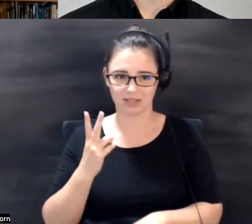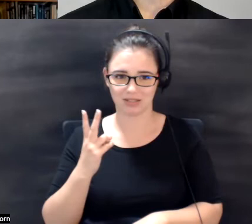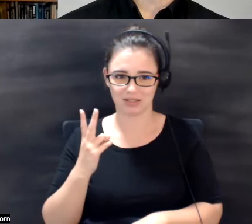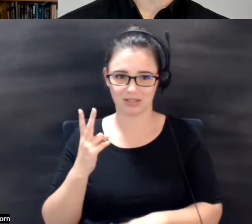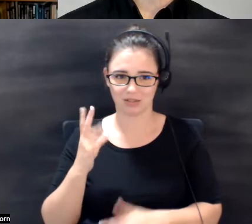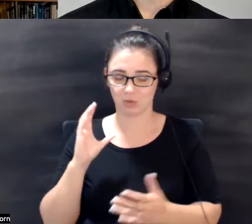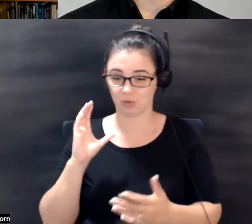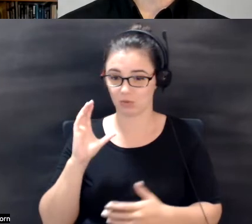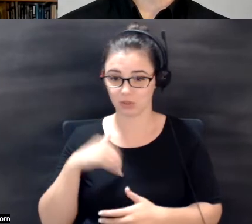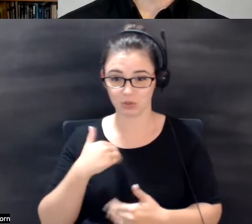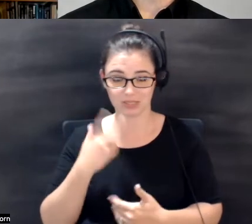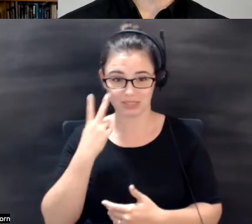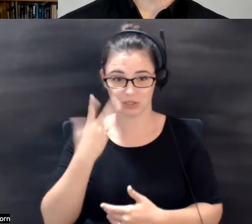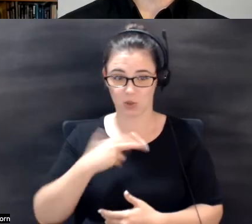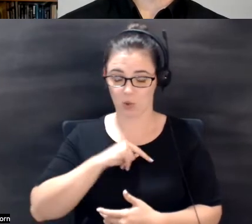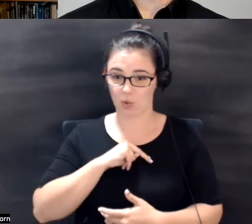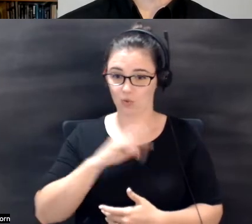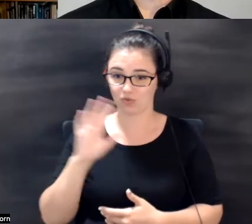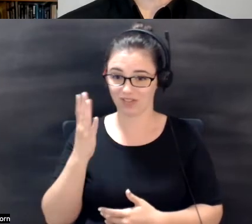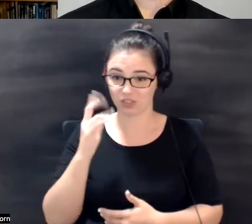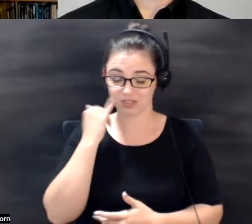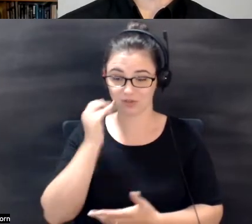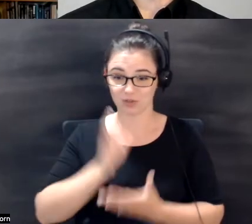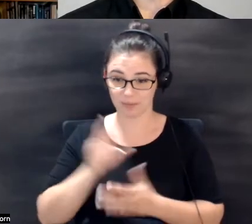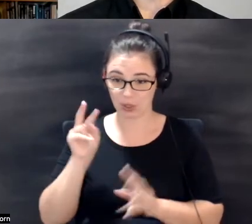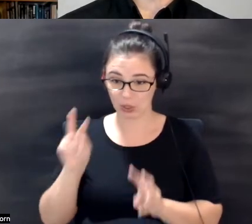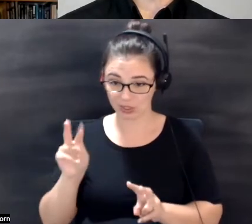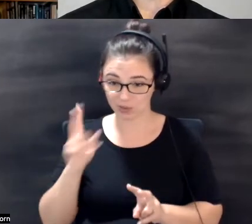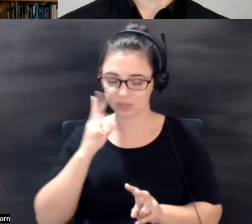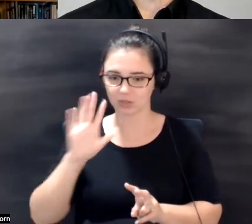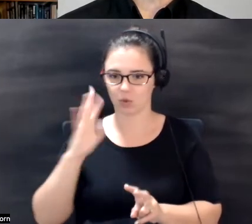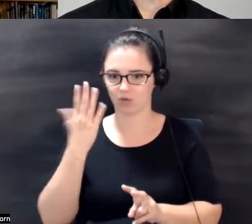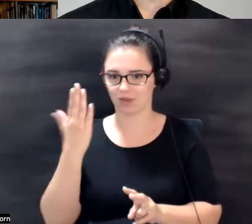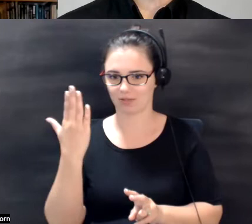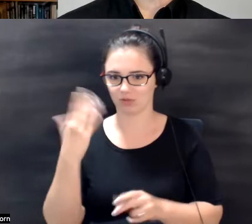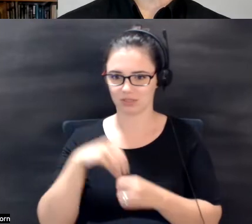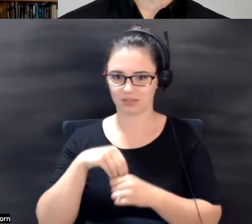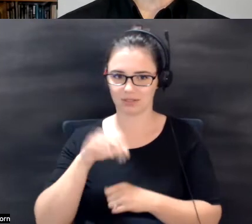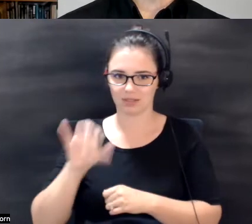like if you really stop, and you're looking, you can see your reflection in the glass.